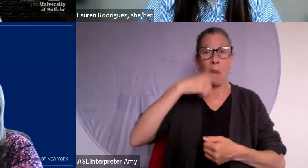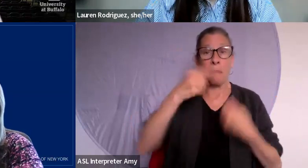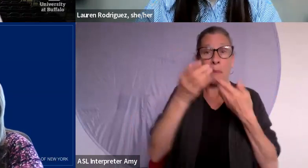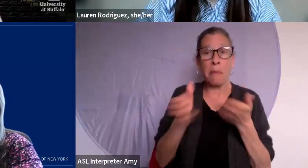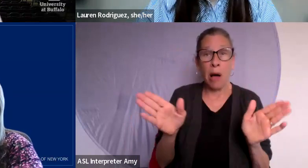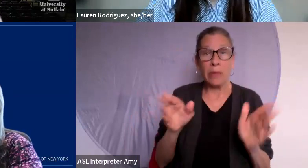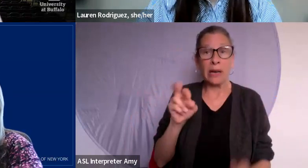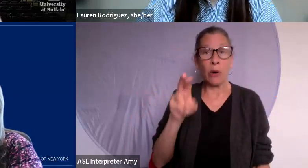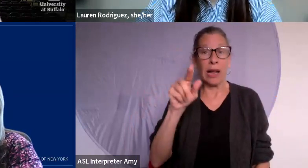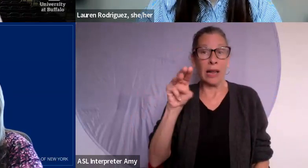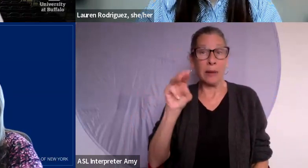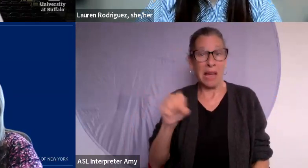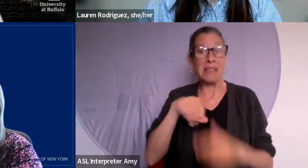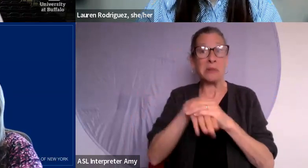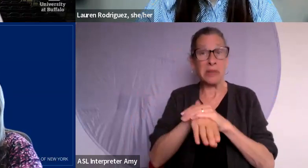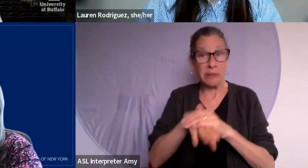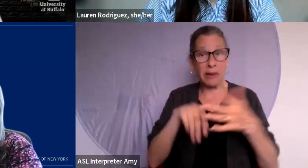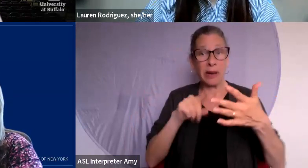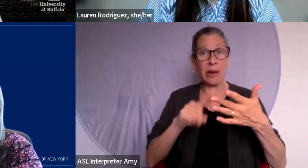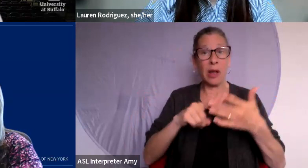responsible for that as well procurements a piece of that